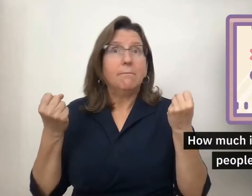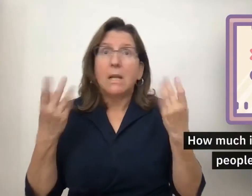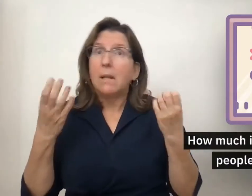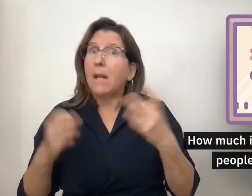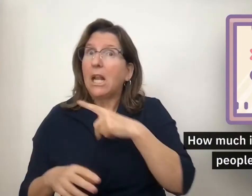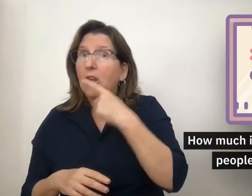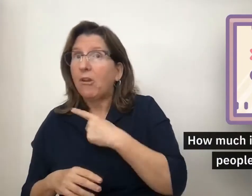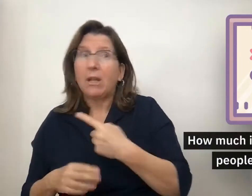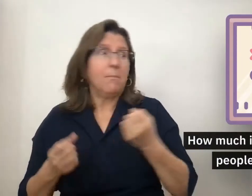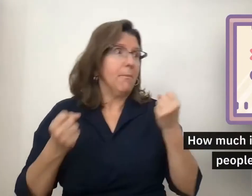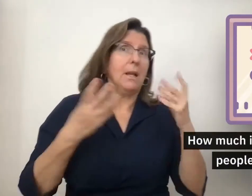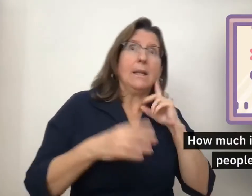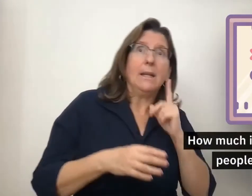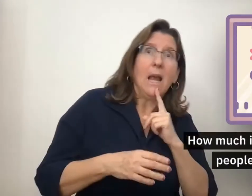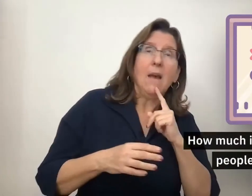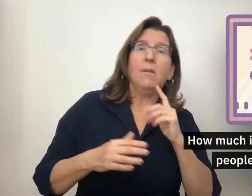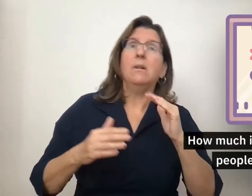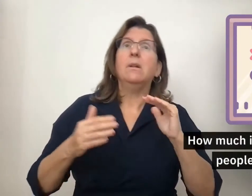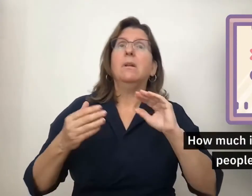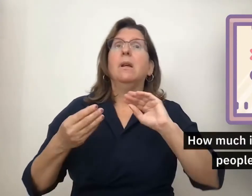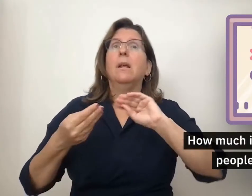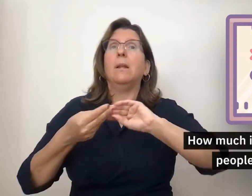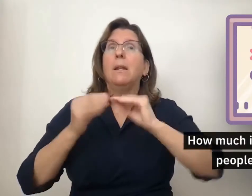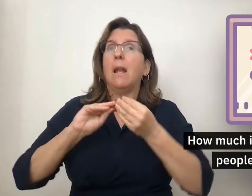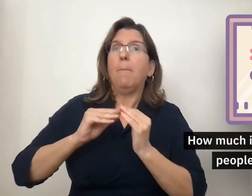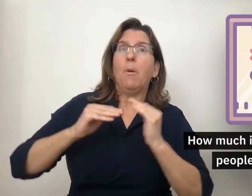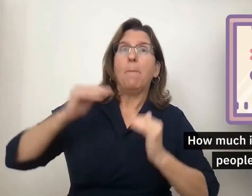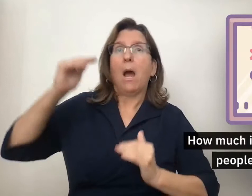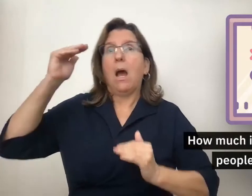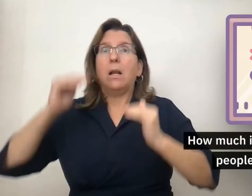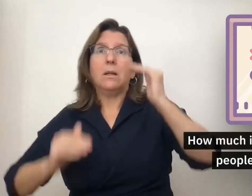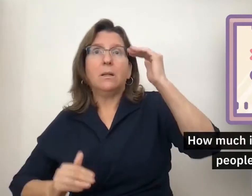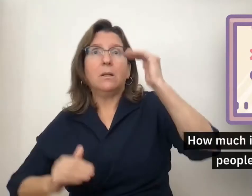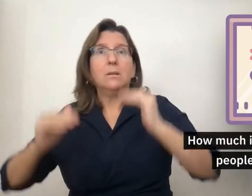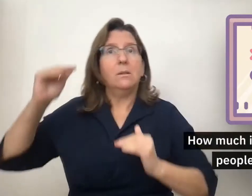which have been done mostly by hearing people. Perhaps some deaf people.